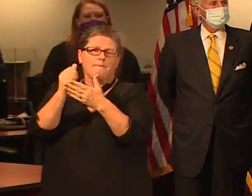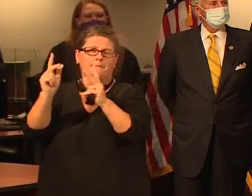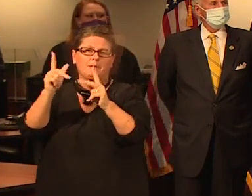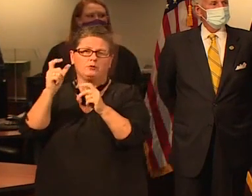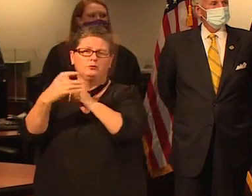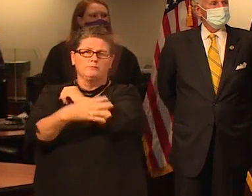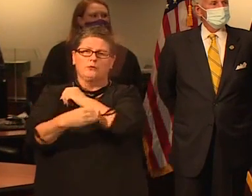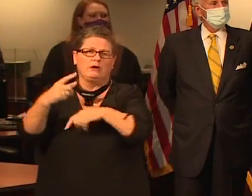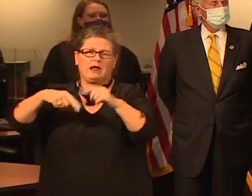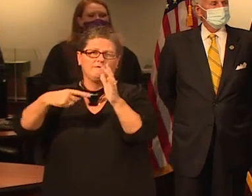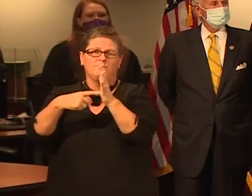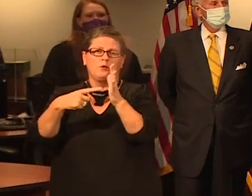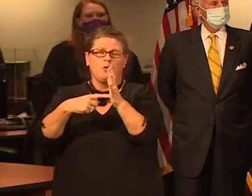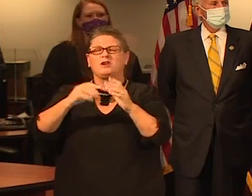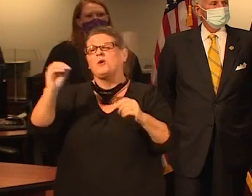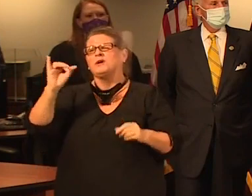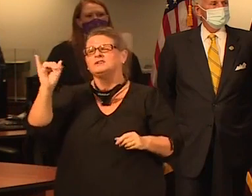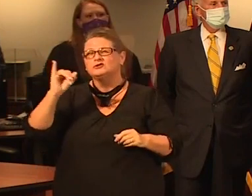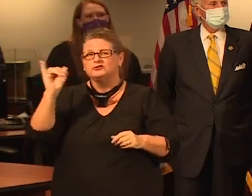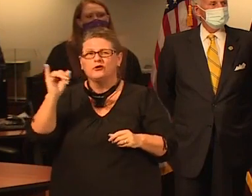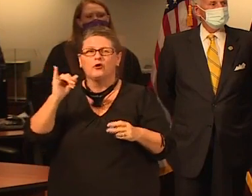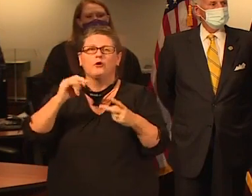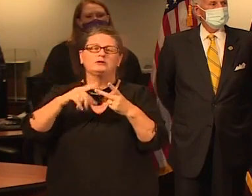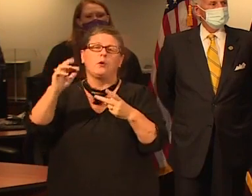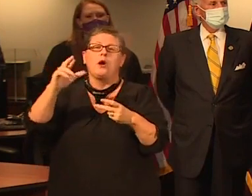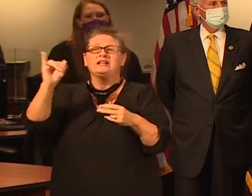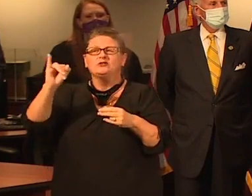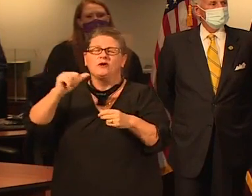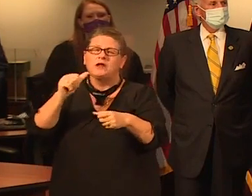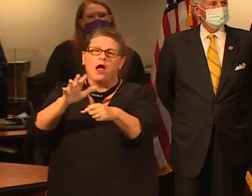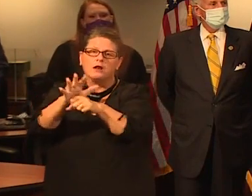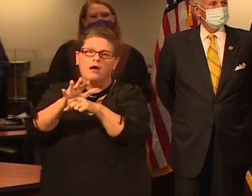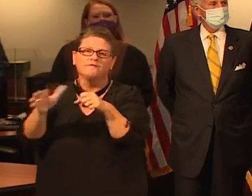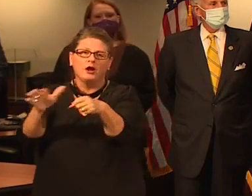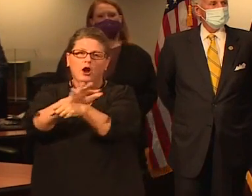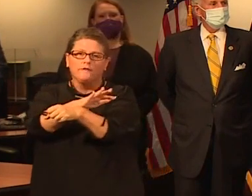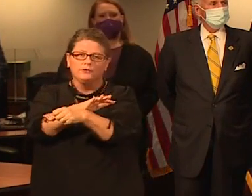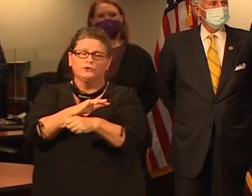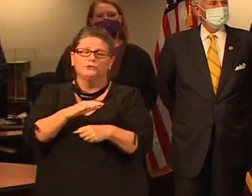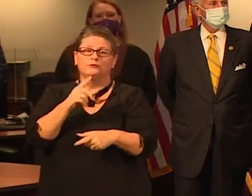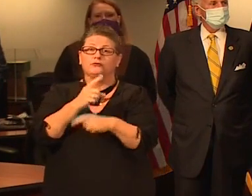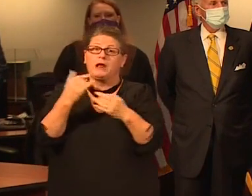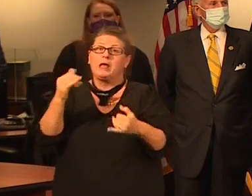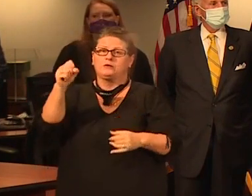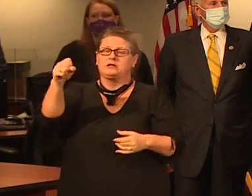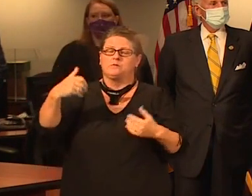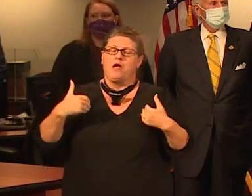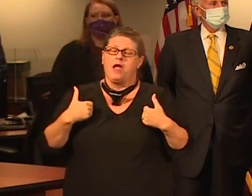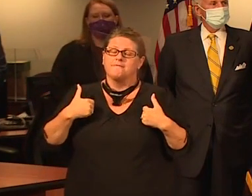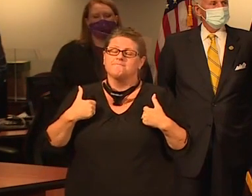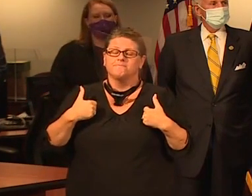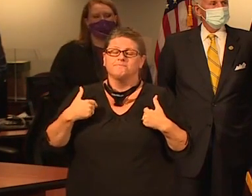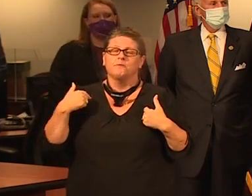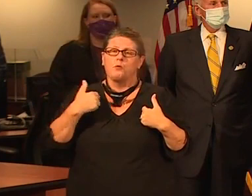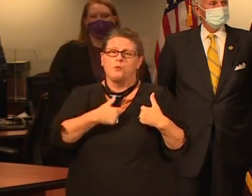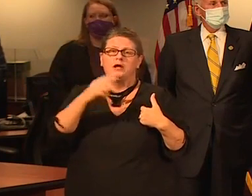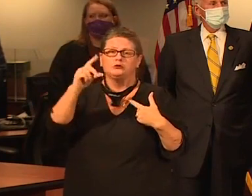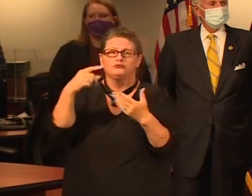WE CURRENTLY DO HAVE SOME PROBLEMS WITHIN DHEC THAT SERVE THOSE TYPES OF POPULATIONS THAT EARTH DON'T HAVE INSURANCE OR UNDER INSURED AND SO, AND SO AT